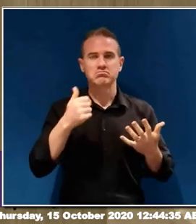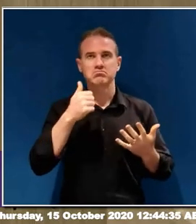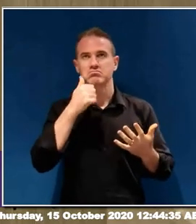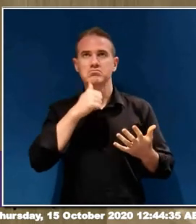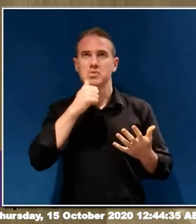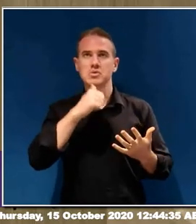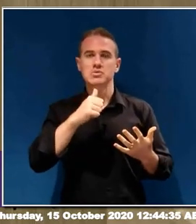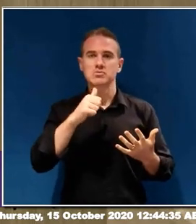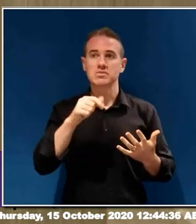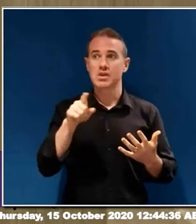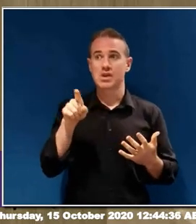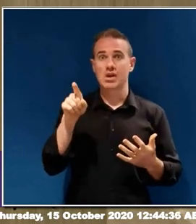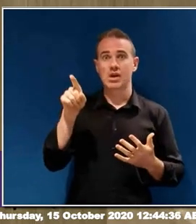Paragraph 19.